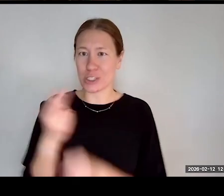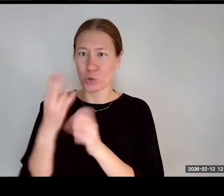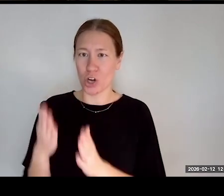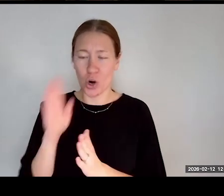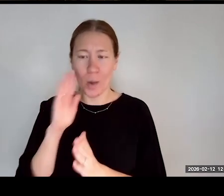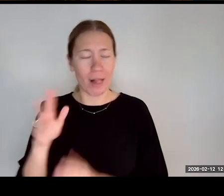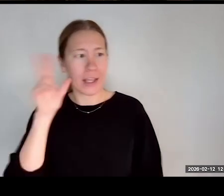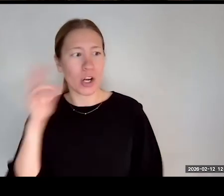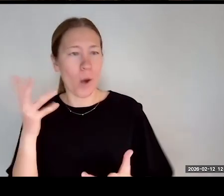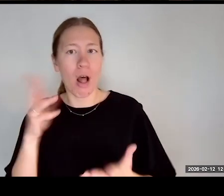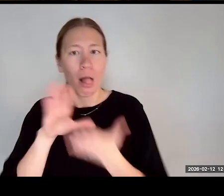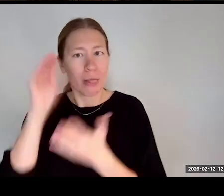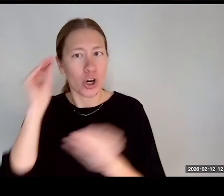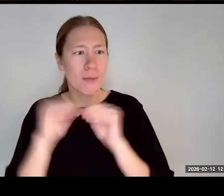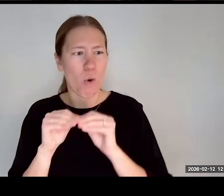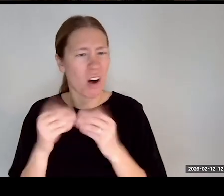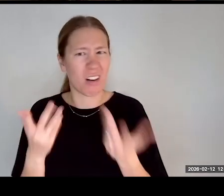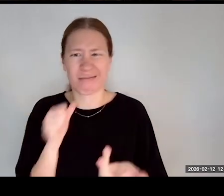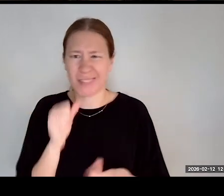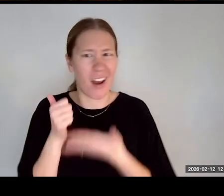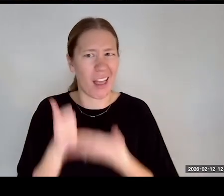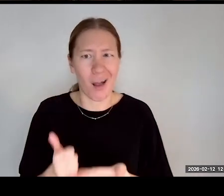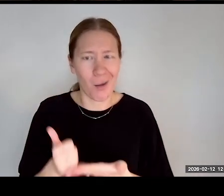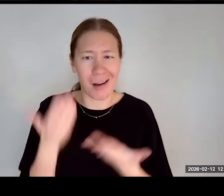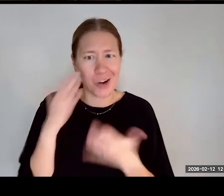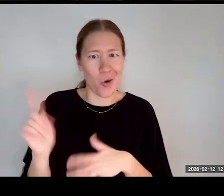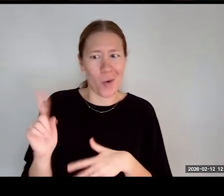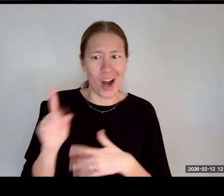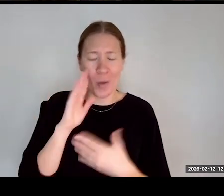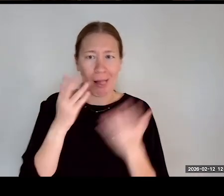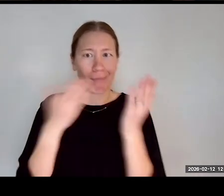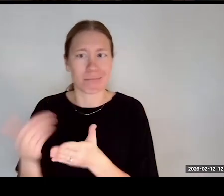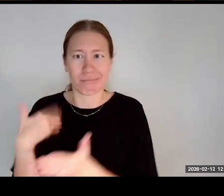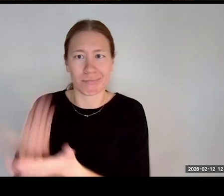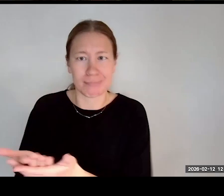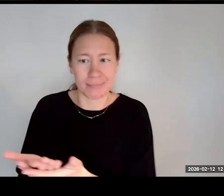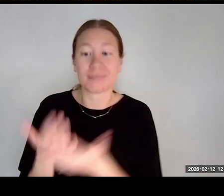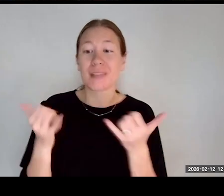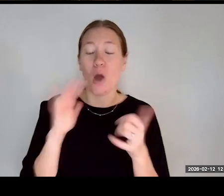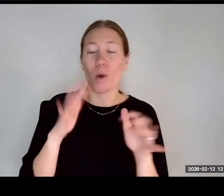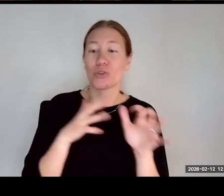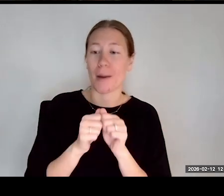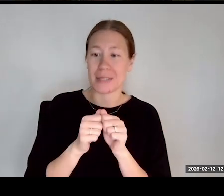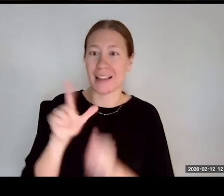It's not telling them where they're gonna end up. So I wanna update this link text. So to do this, you can either highlight the link